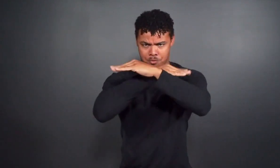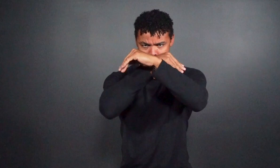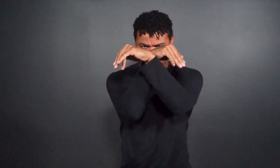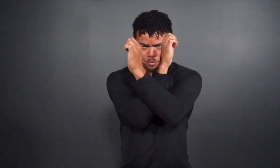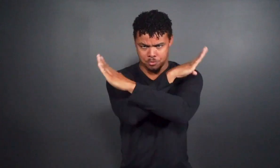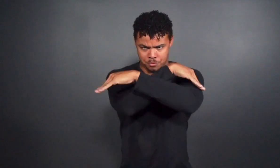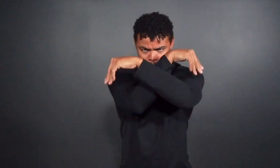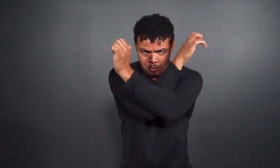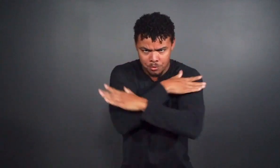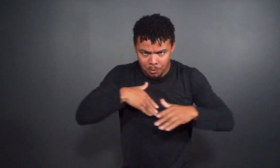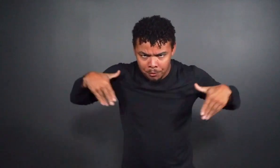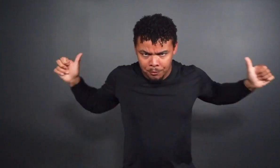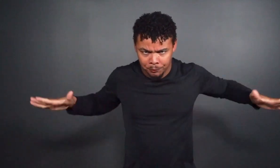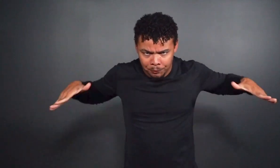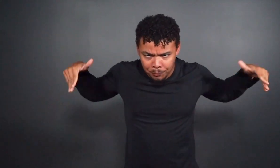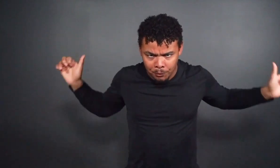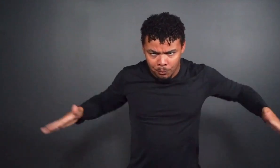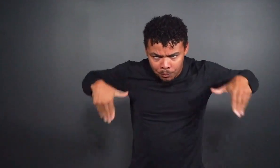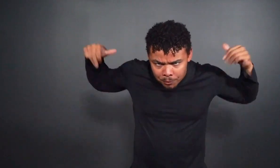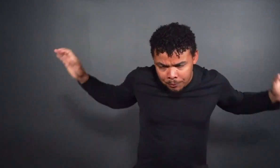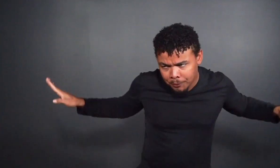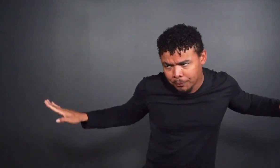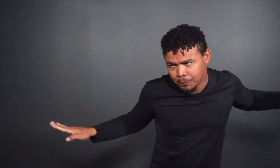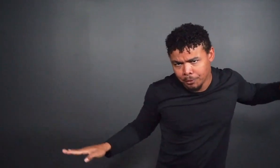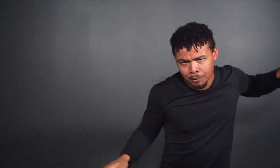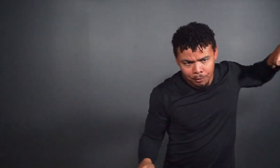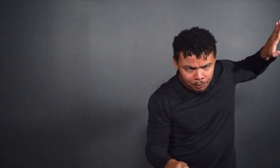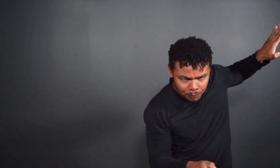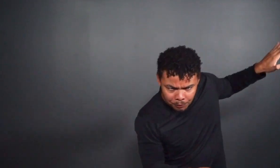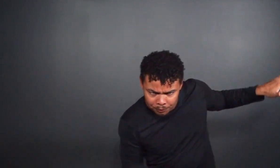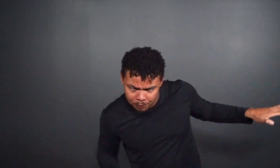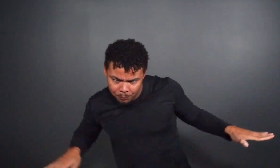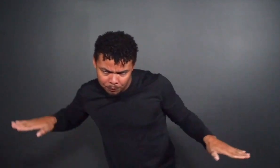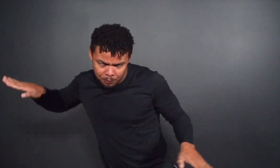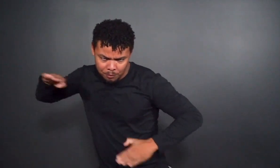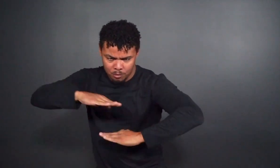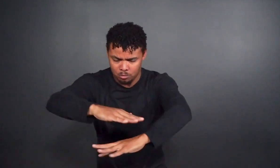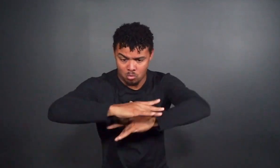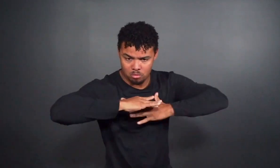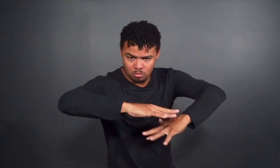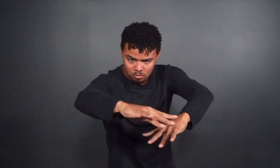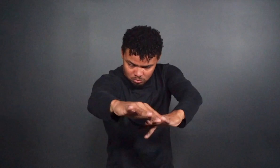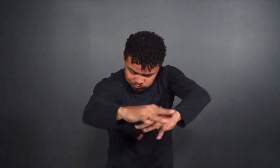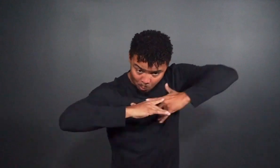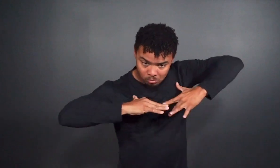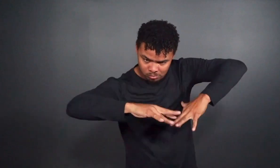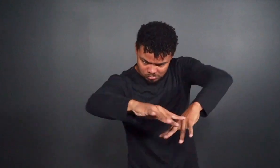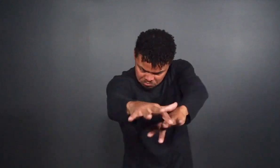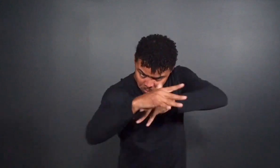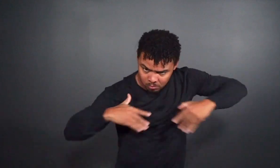SUBJECT comes closer and closer to the camera. Until tracking with a close-up. the ground below SUBJECT seems to pan by at a rapid pace.